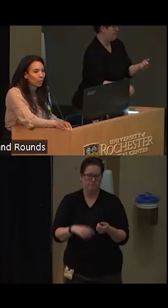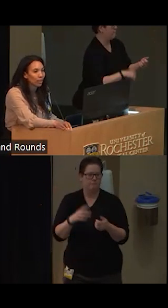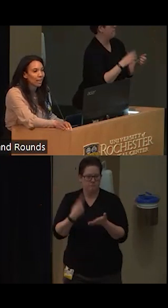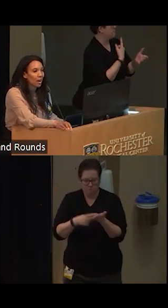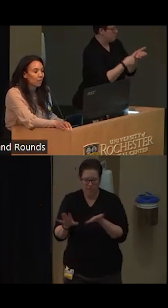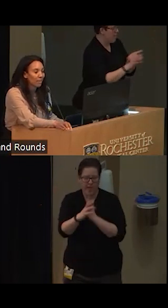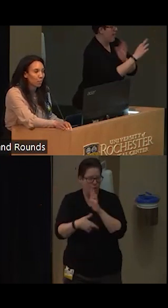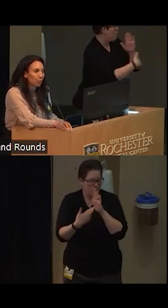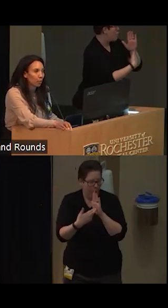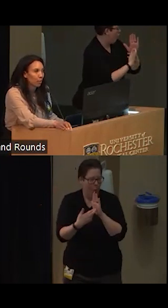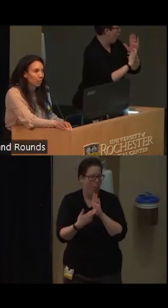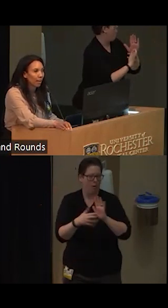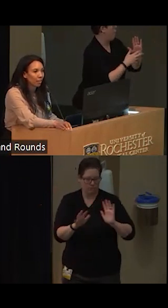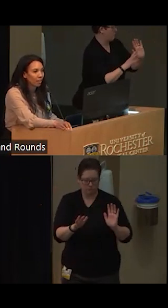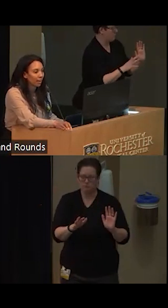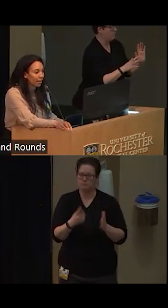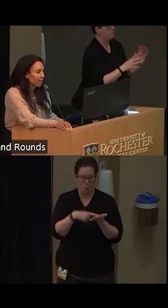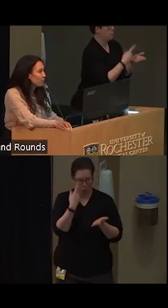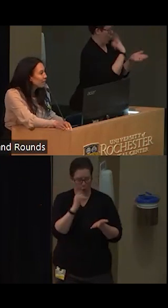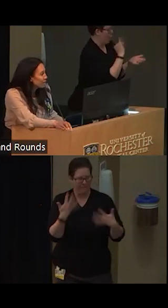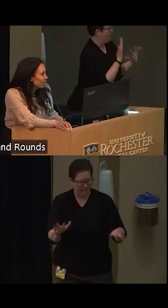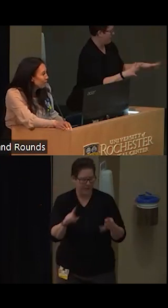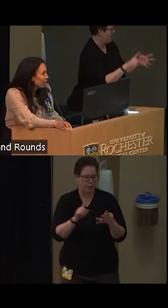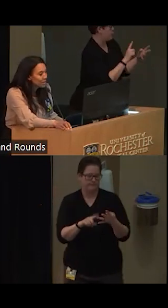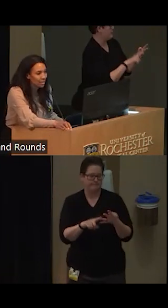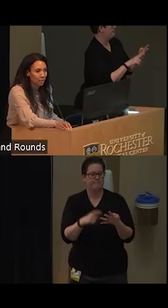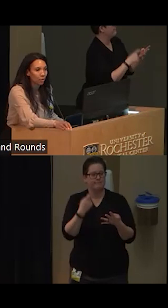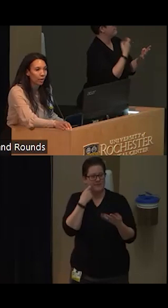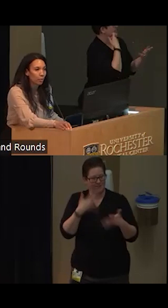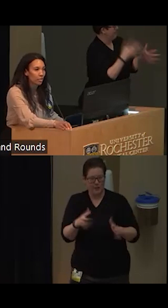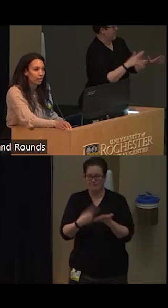role in that program what that looked like and then we talked about our Residency program which